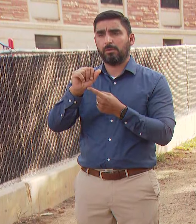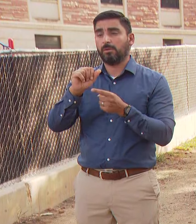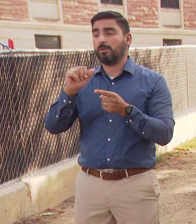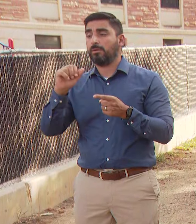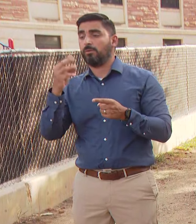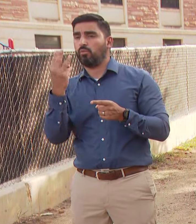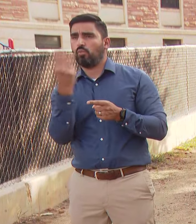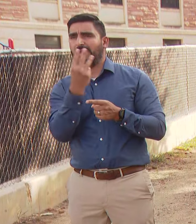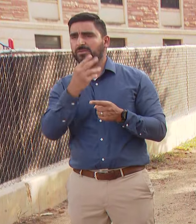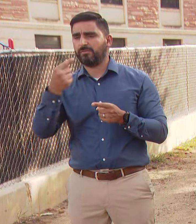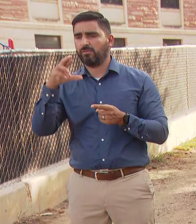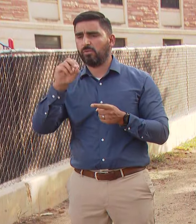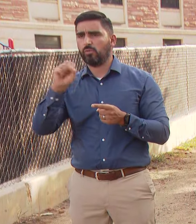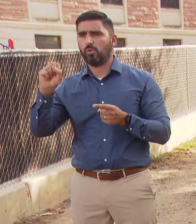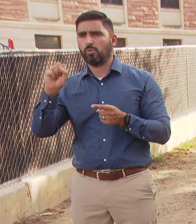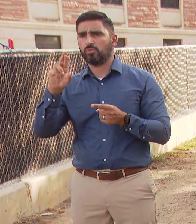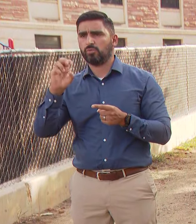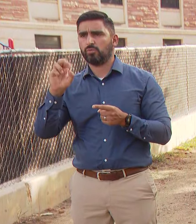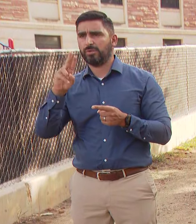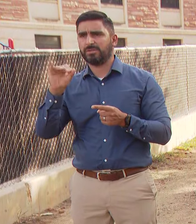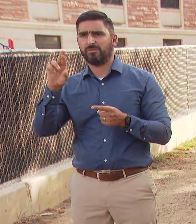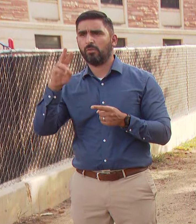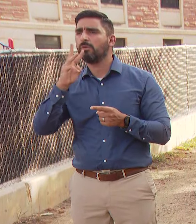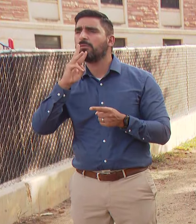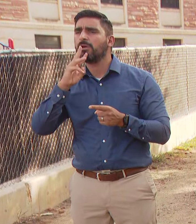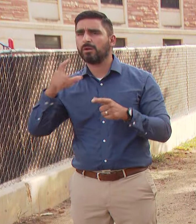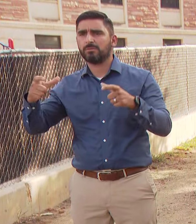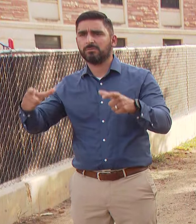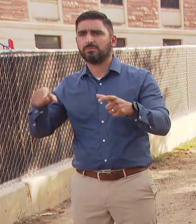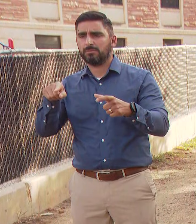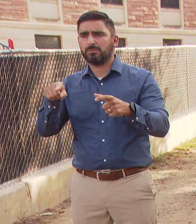and then it stops the western border of that Polygon where the evacuations are taking